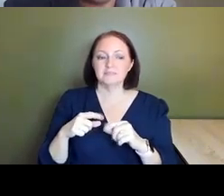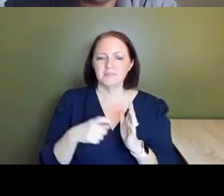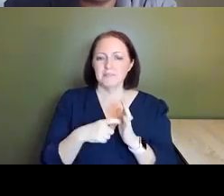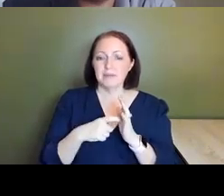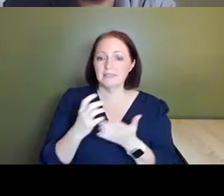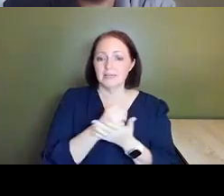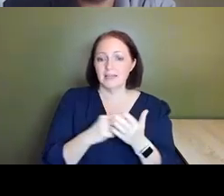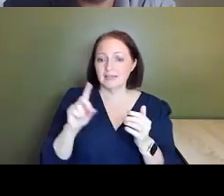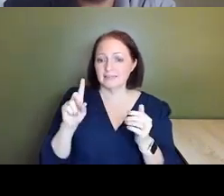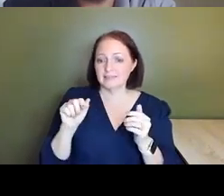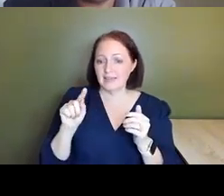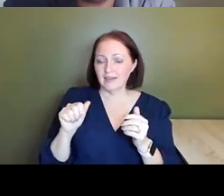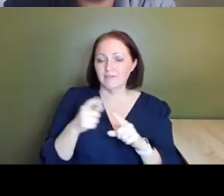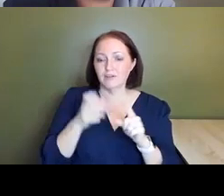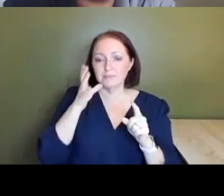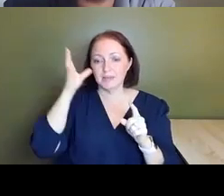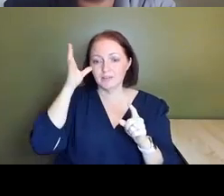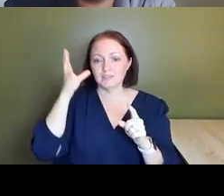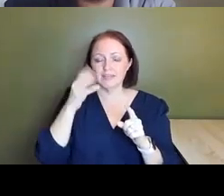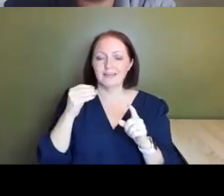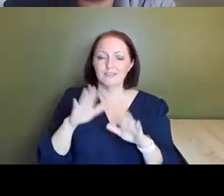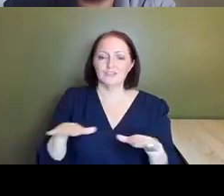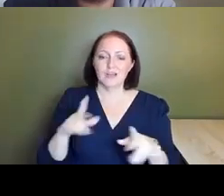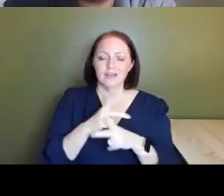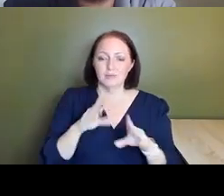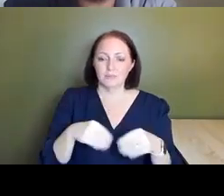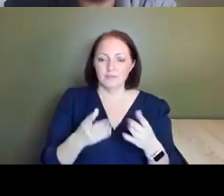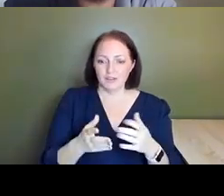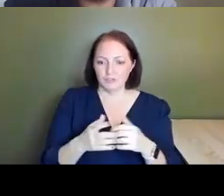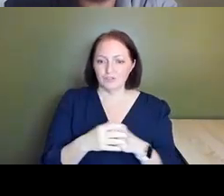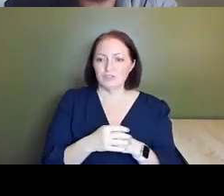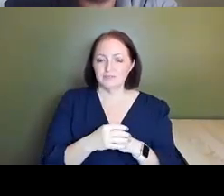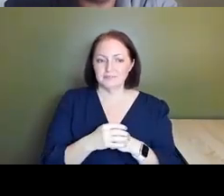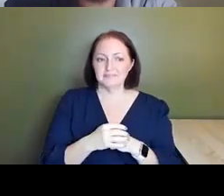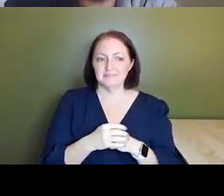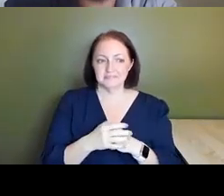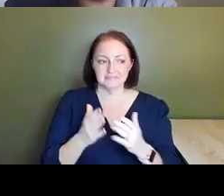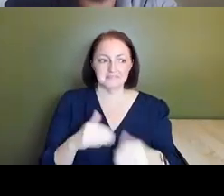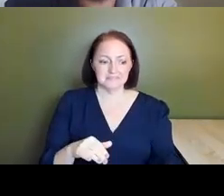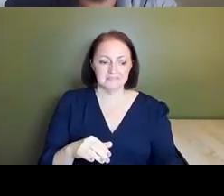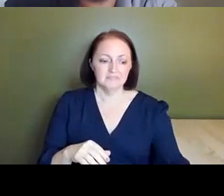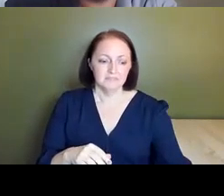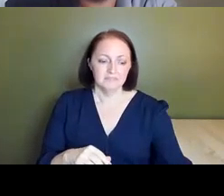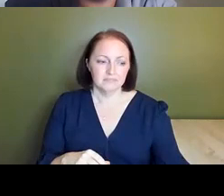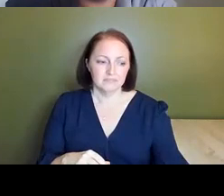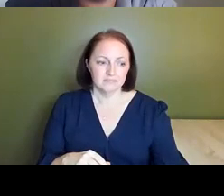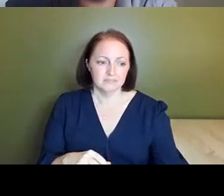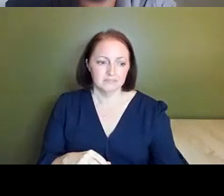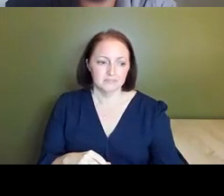data from parents and from child care providers. So I’m going to go to the next slide. The